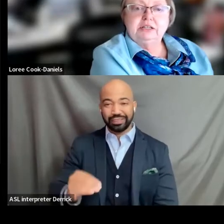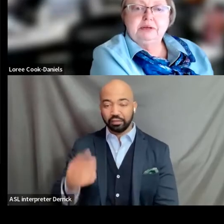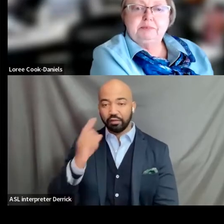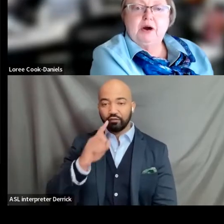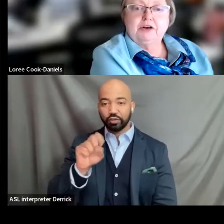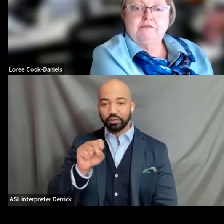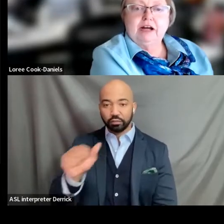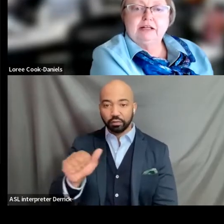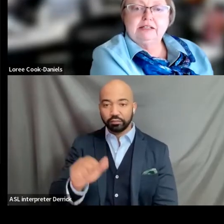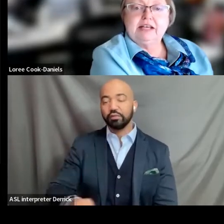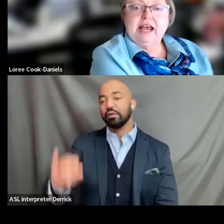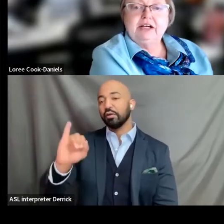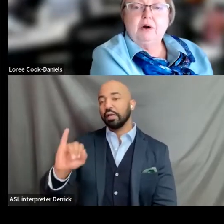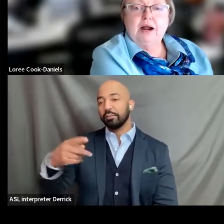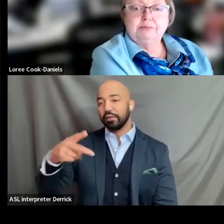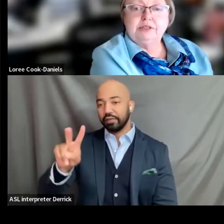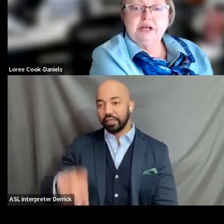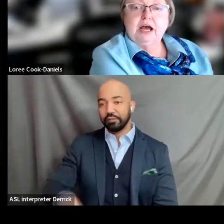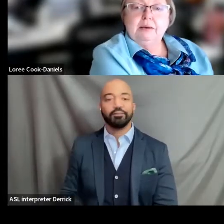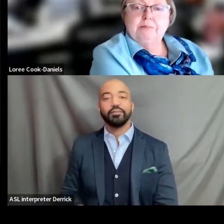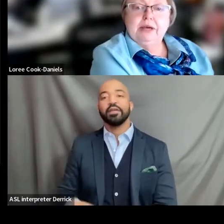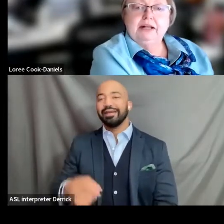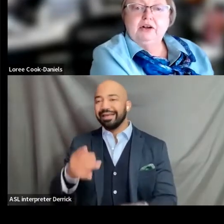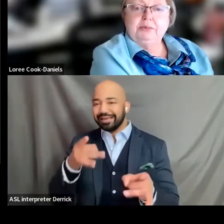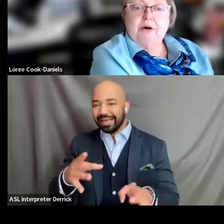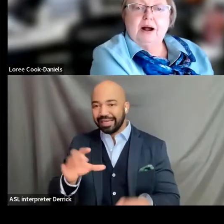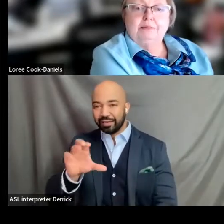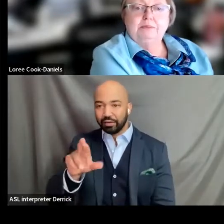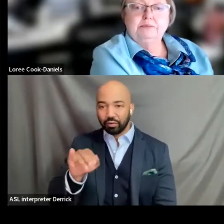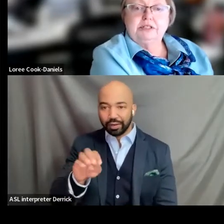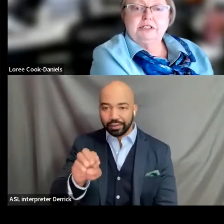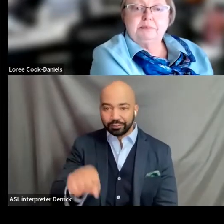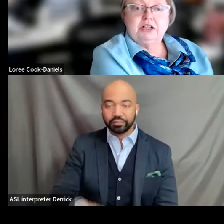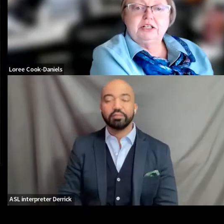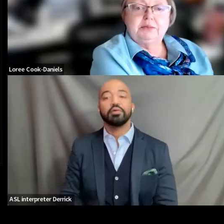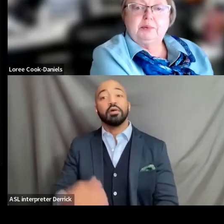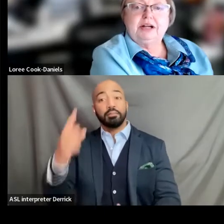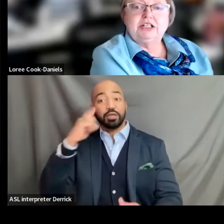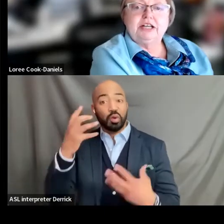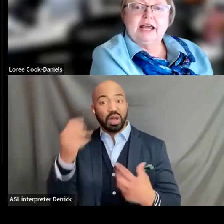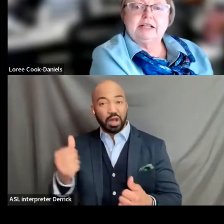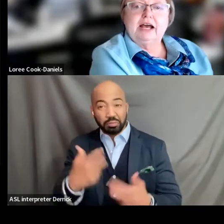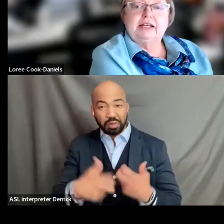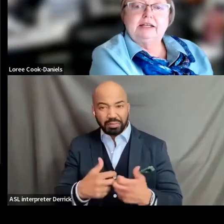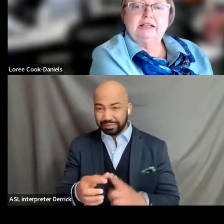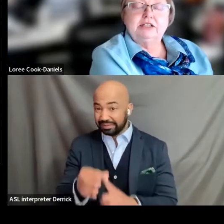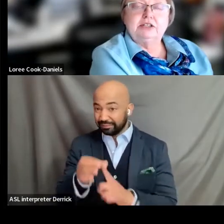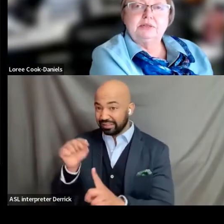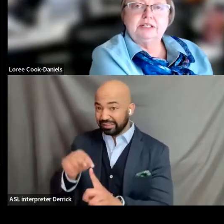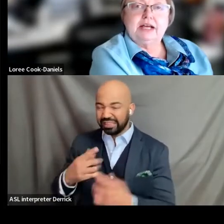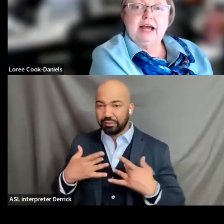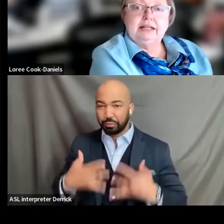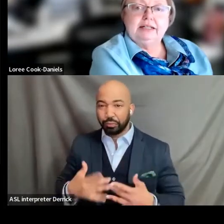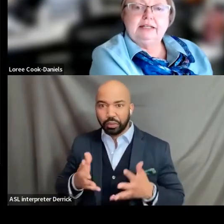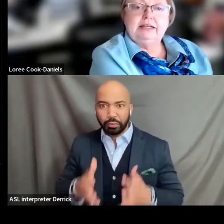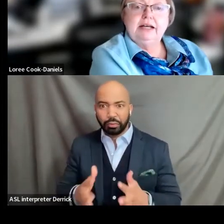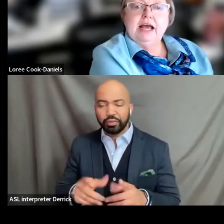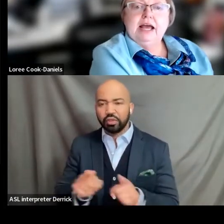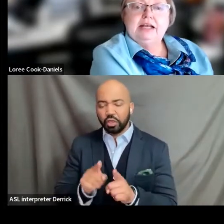intimate partner violence, hate crimes, mental health problems. Especially depression, anxiety and suicidality